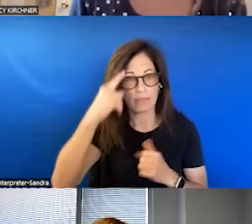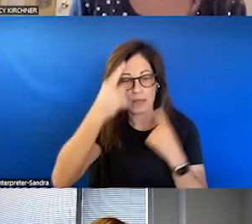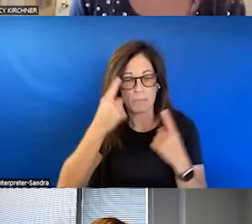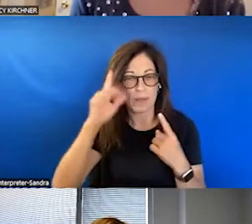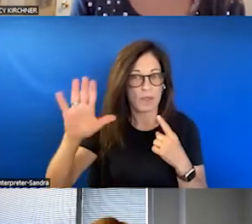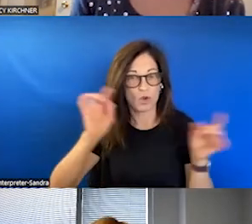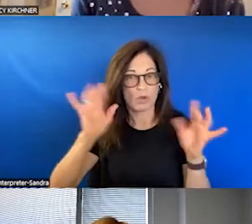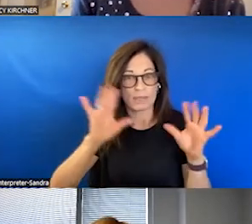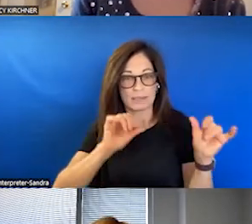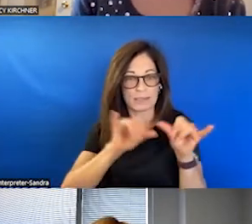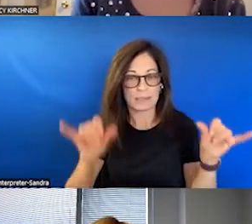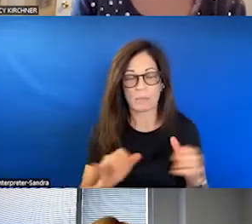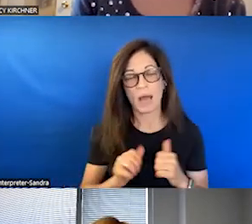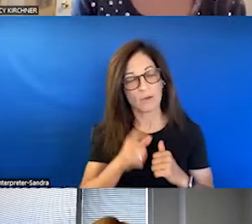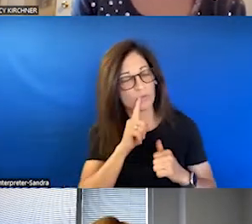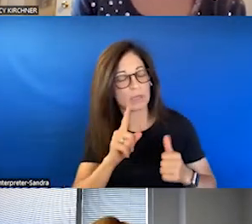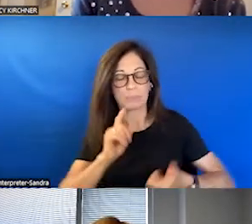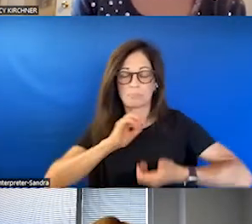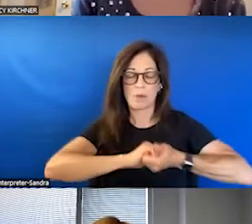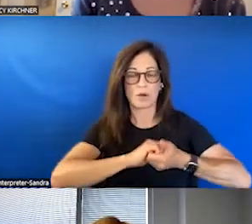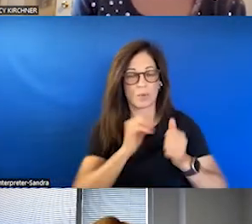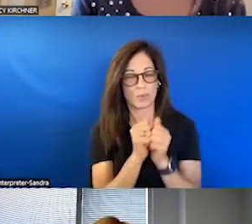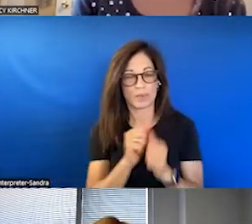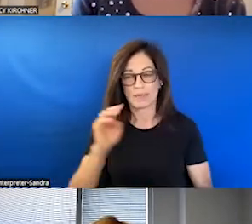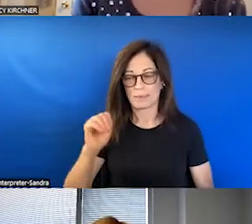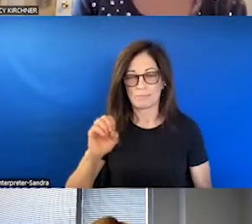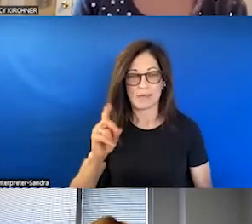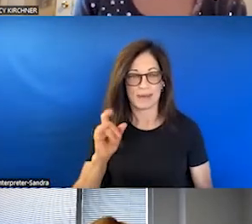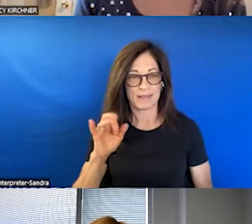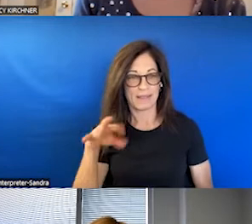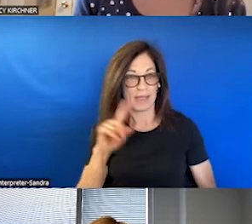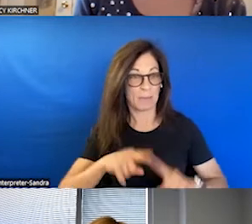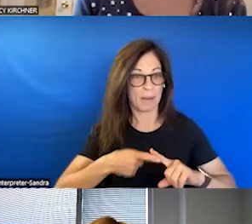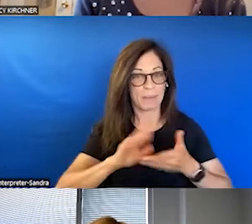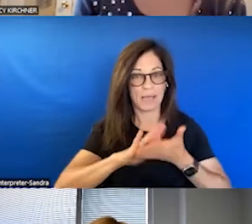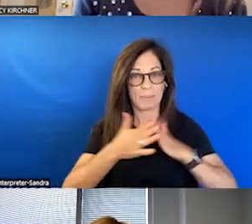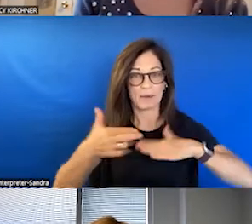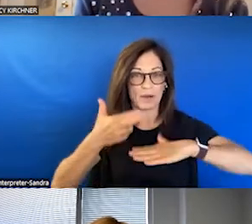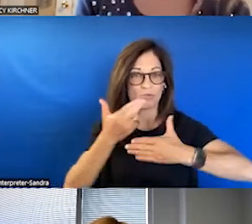HOW, HOW HOW TO REALLY, PARTNER WITH MEDICAID. AROUND, BEING A RESOURCE. TO HELP SUPPORT. THE